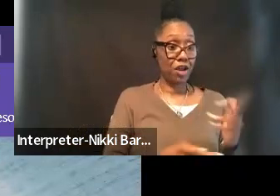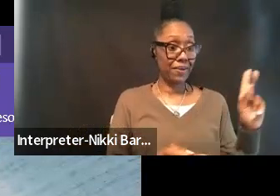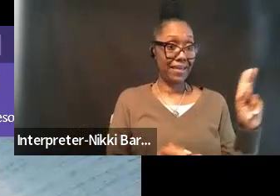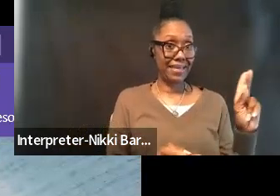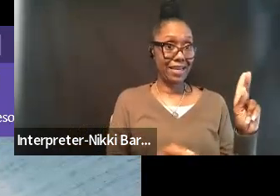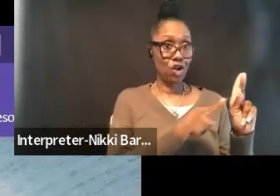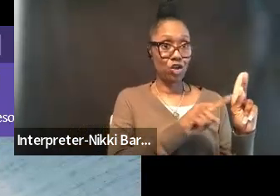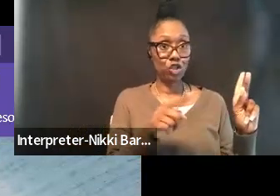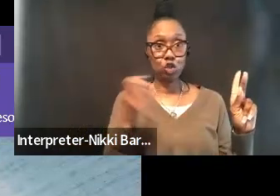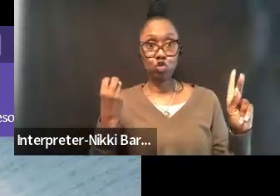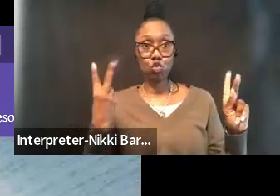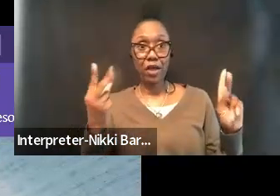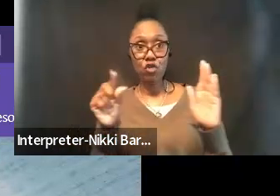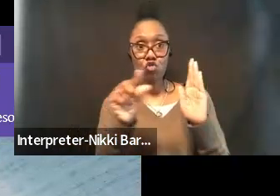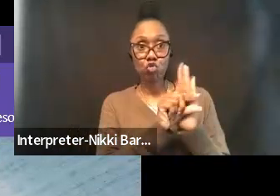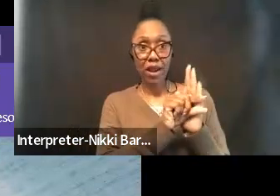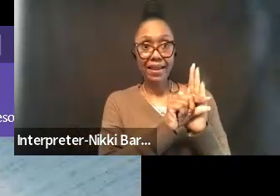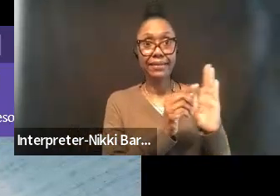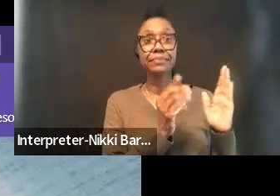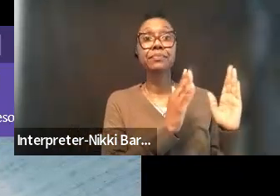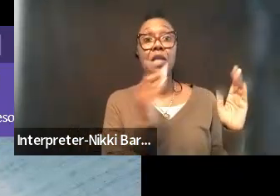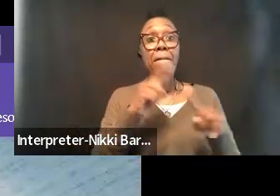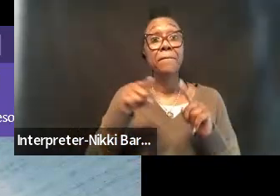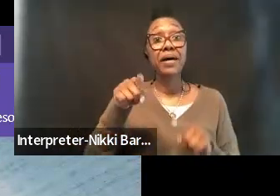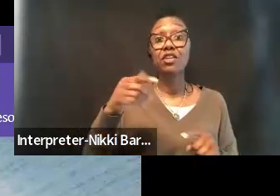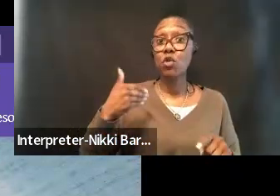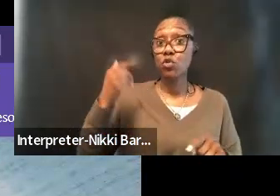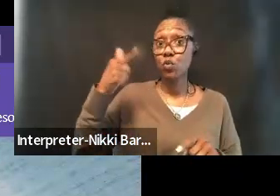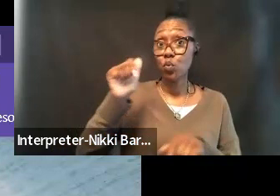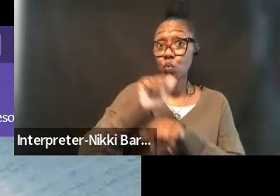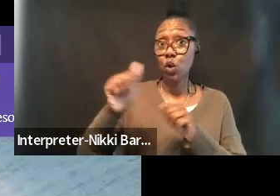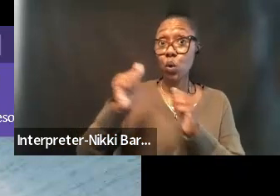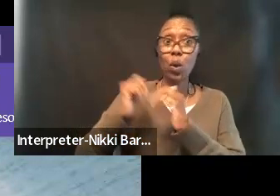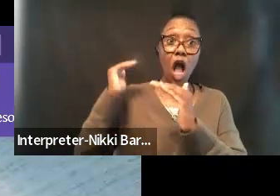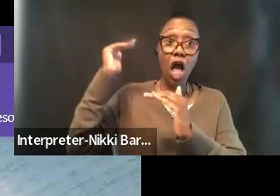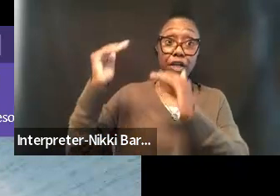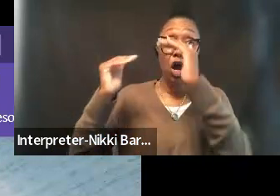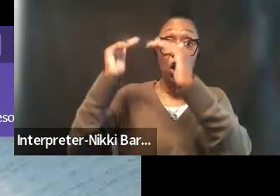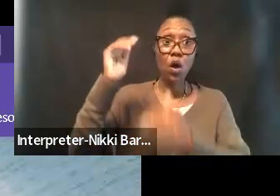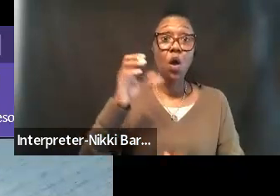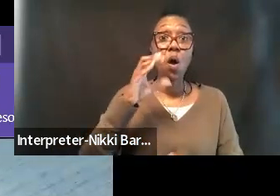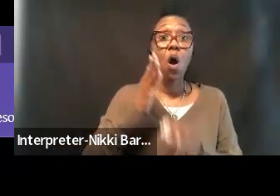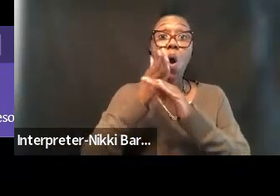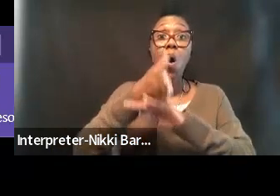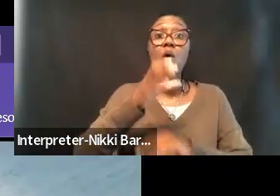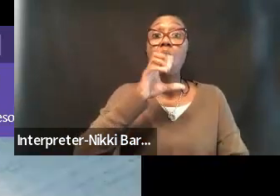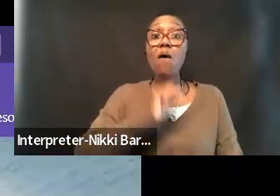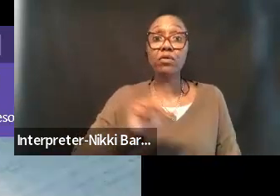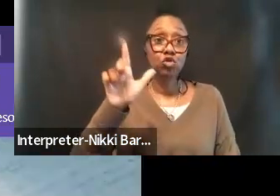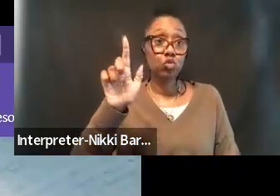So I just wanted to share Latan website with you guys if any of you guys are working with adults over the age of 21.